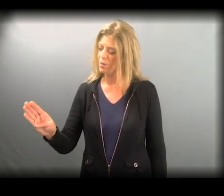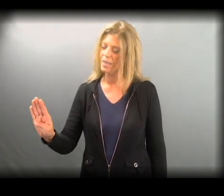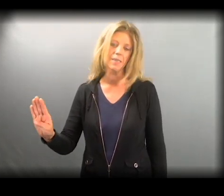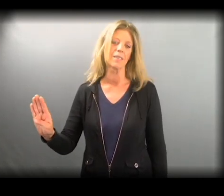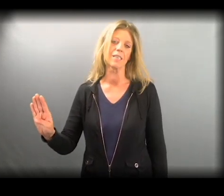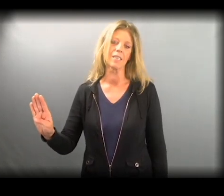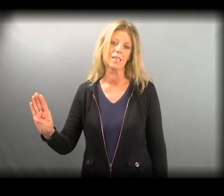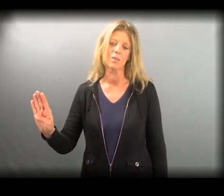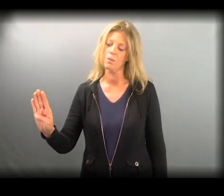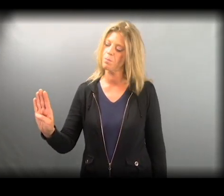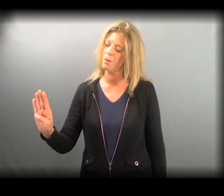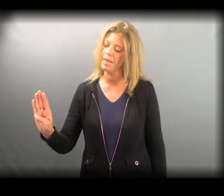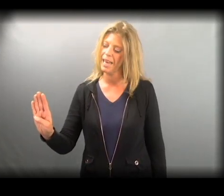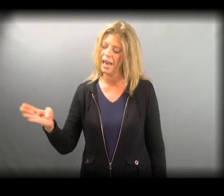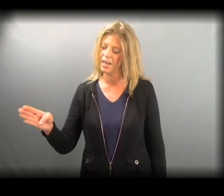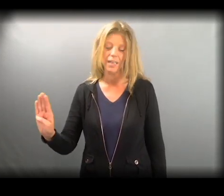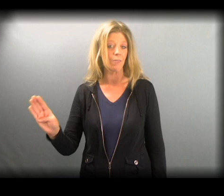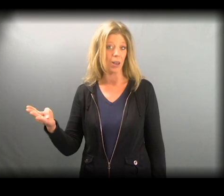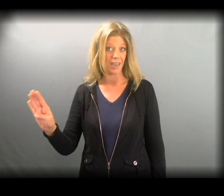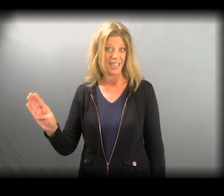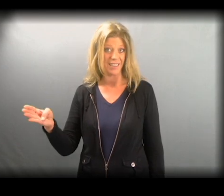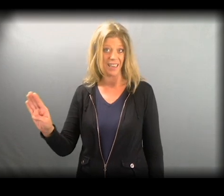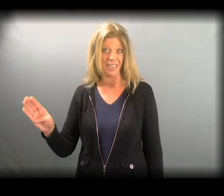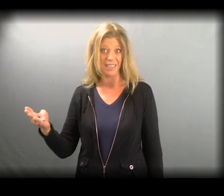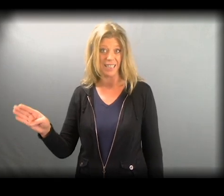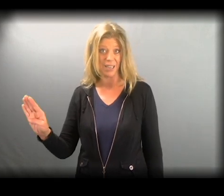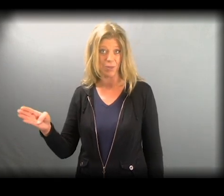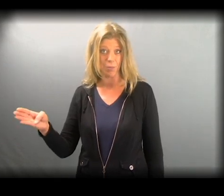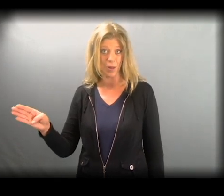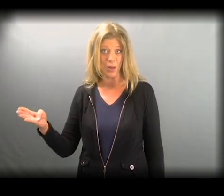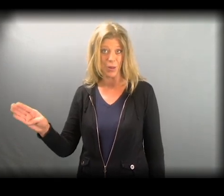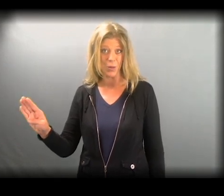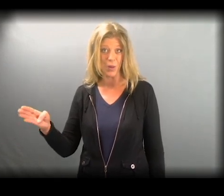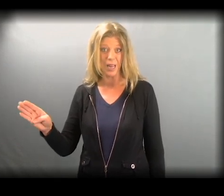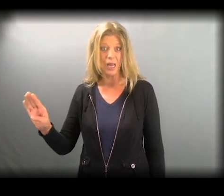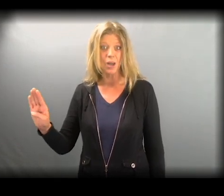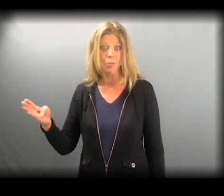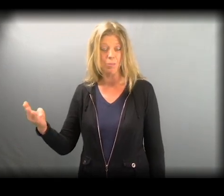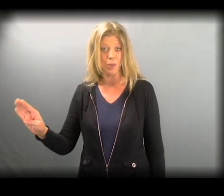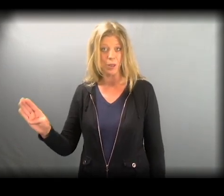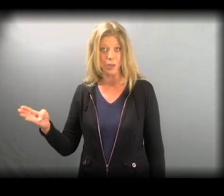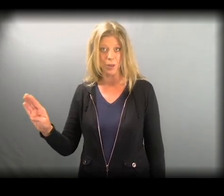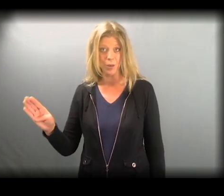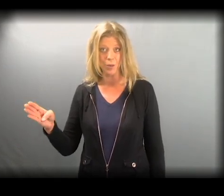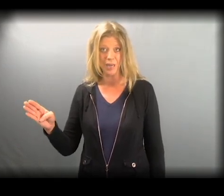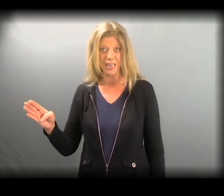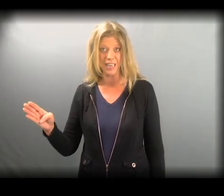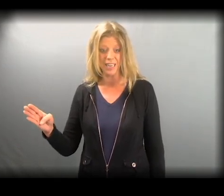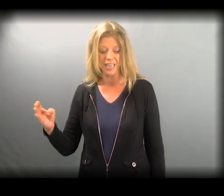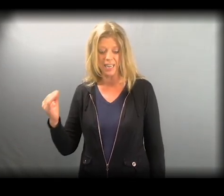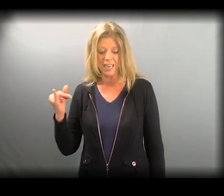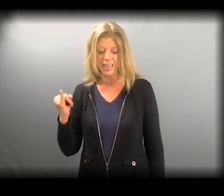In the same place you're going to use a B-hand, and rock it side-to-side for BLUE BLUE